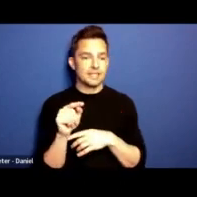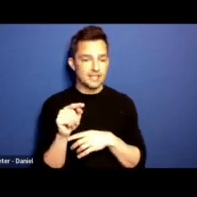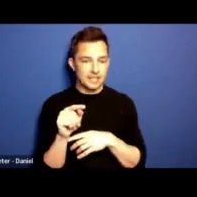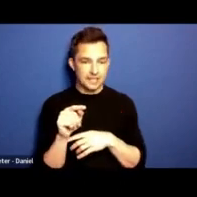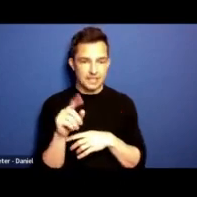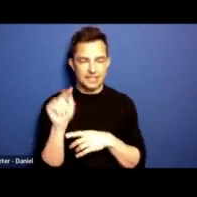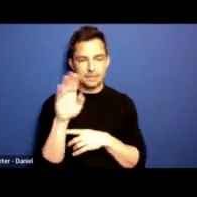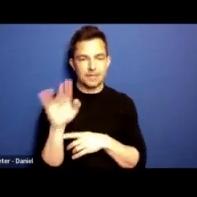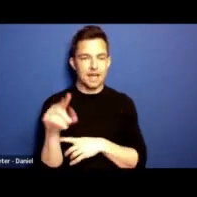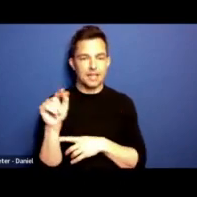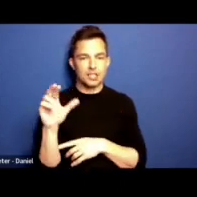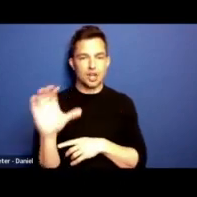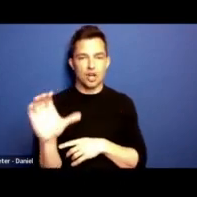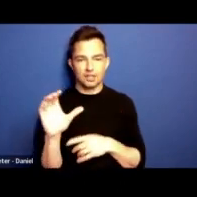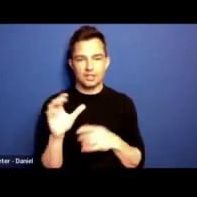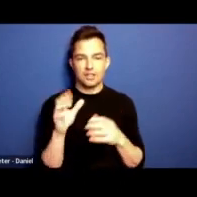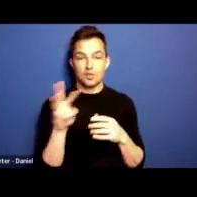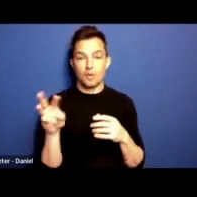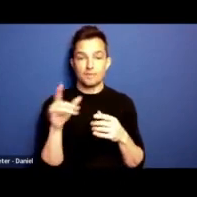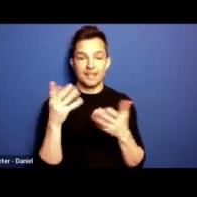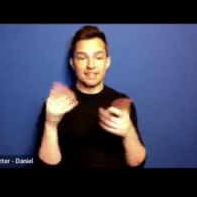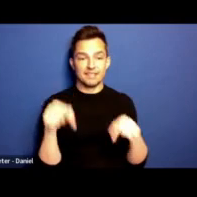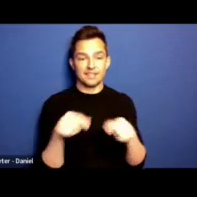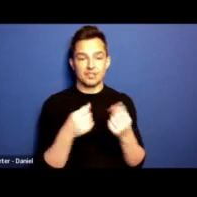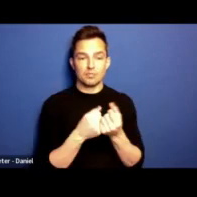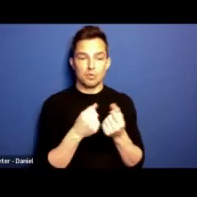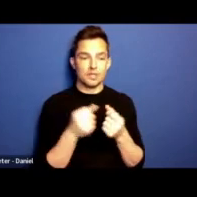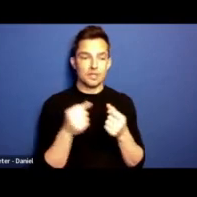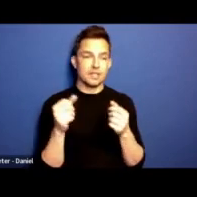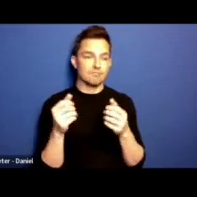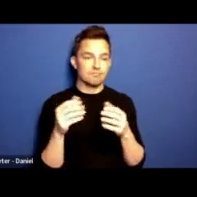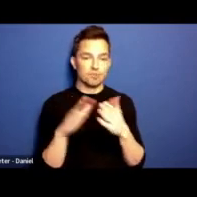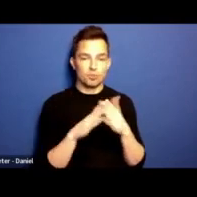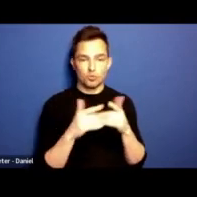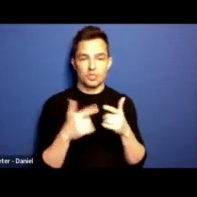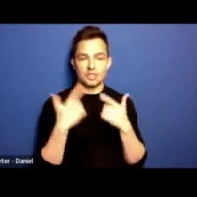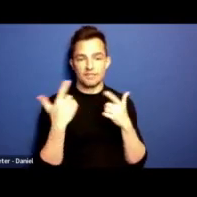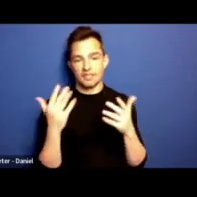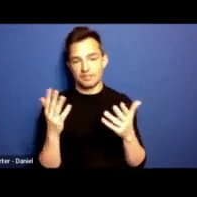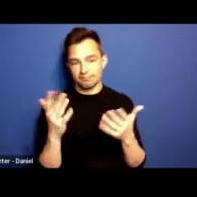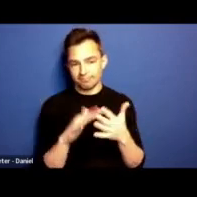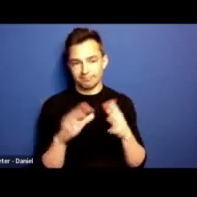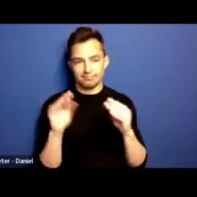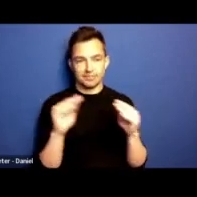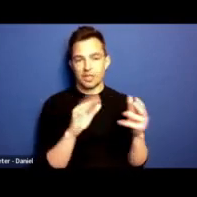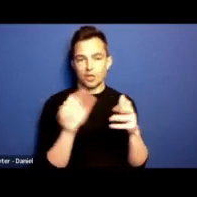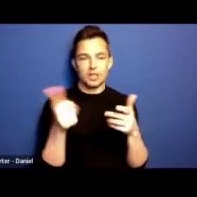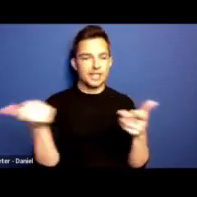and events like this that we support with the Administration for Community Living with or if you have any ideas or requests for future webinar topics,